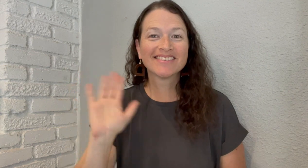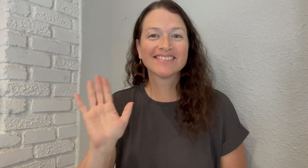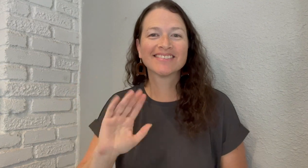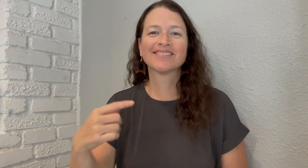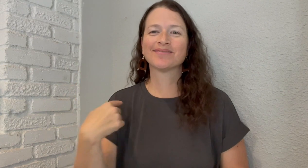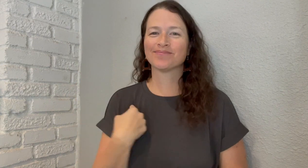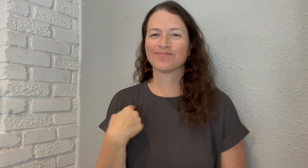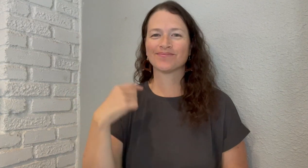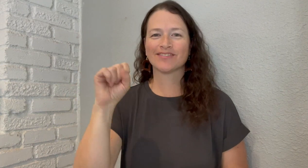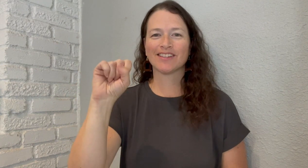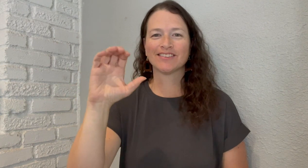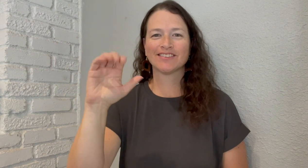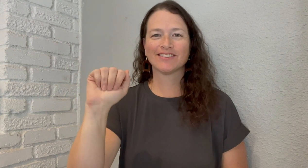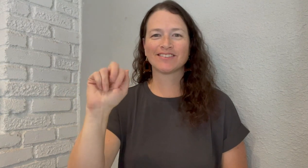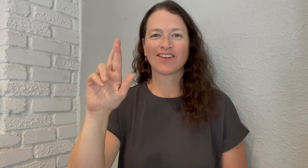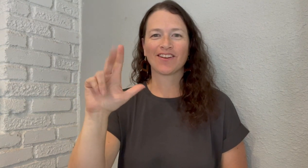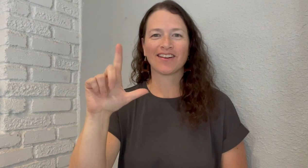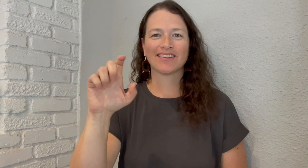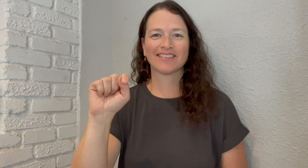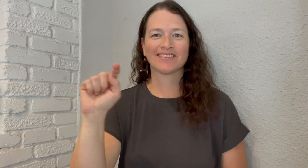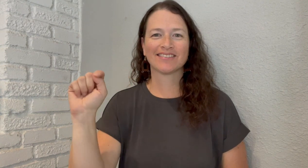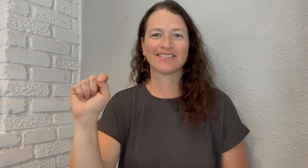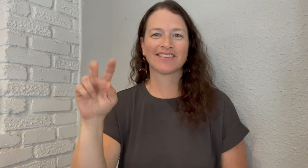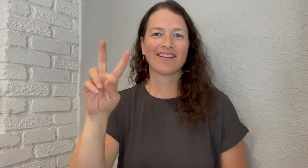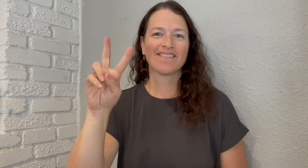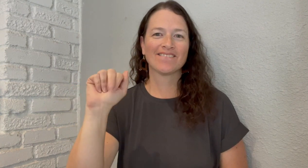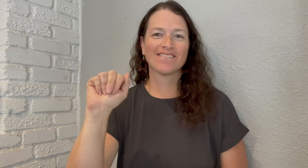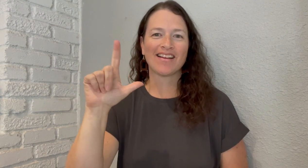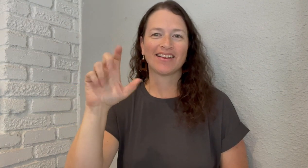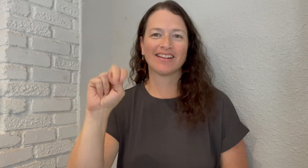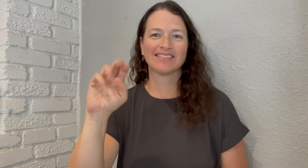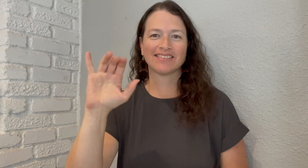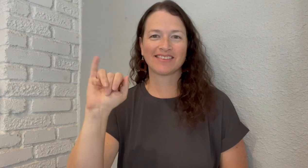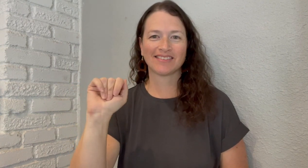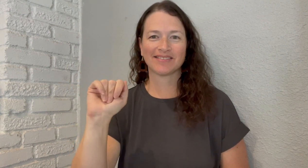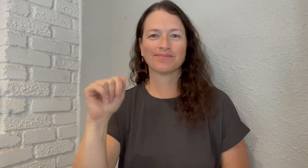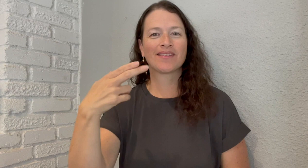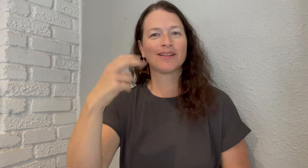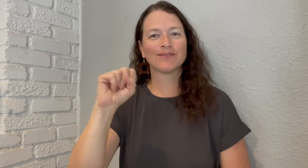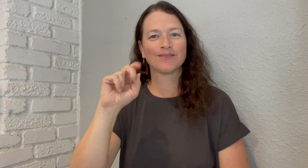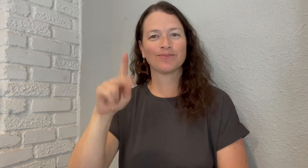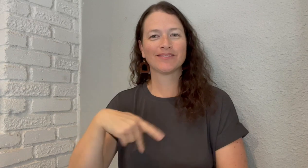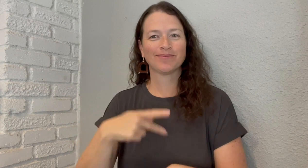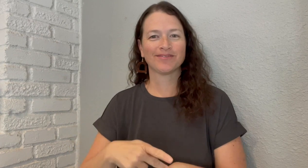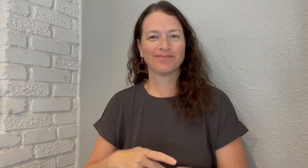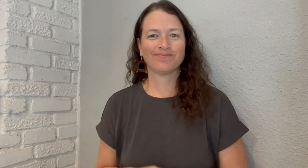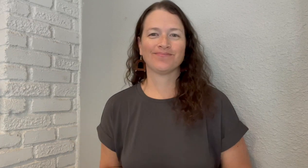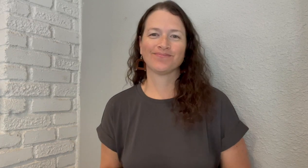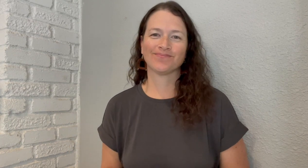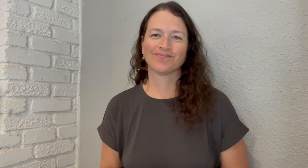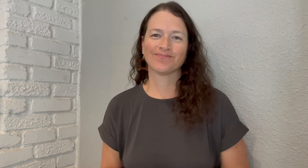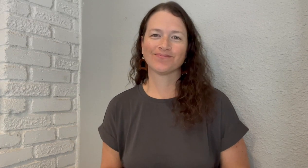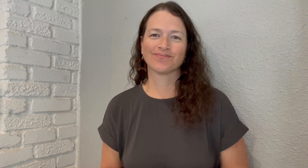Hello everyone. My name is Scarlet Valencia in the high school principal.